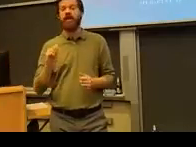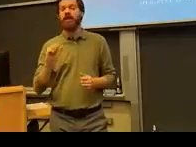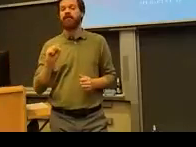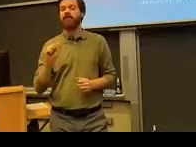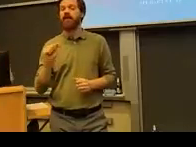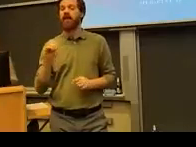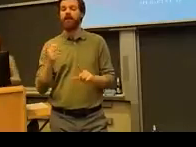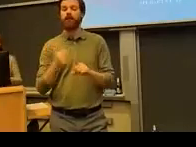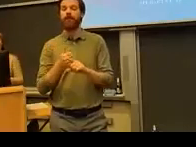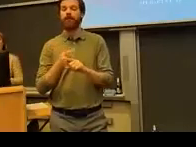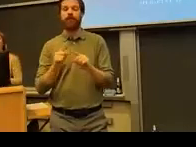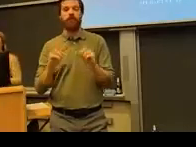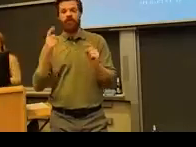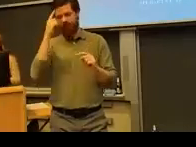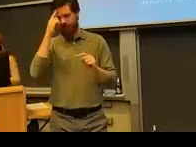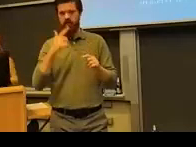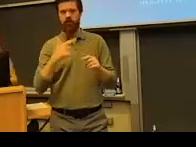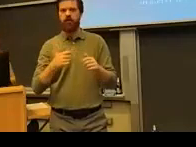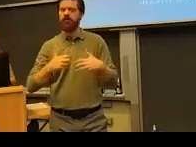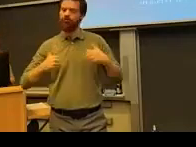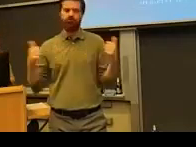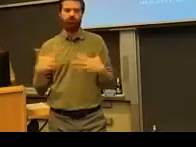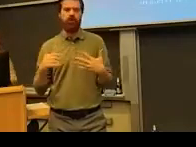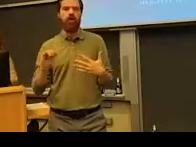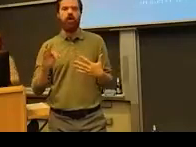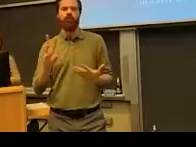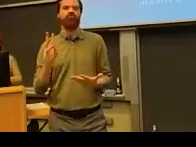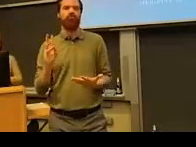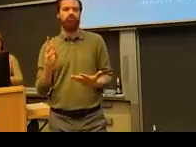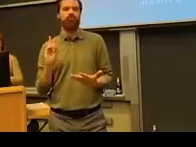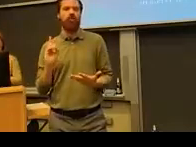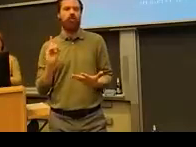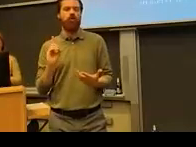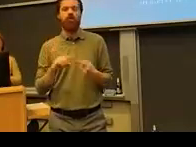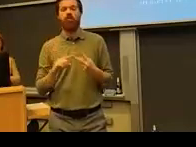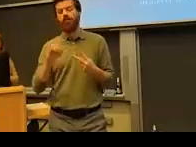to prevent withdrawal patients are terrified of going through withdraw um boredom um sadness